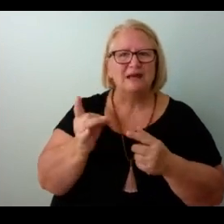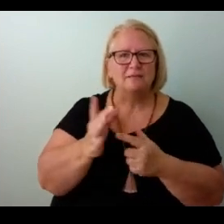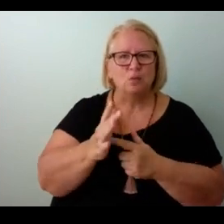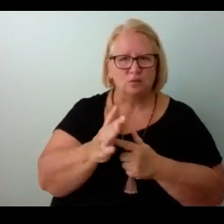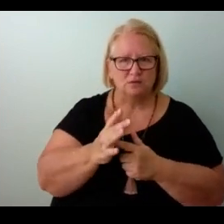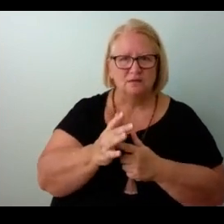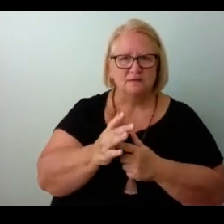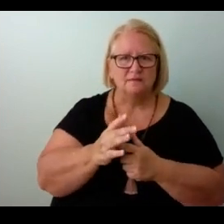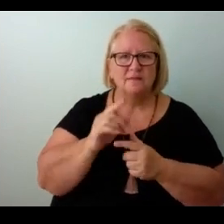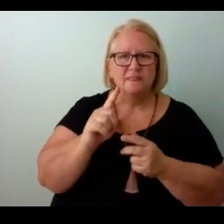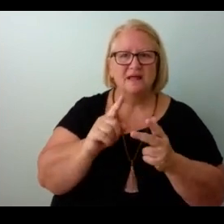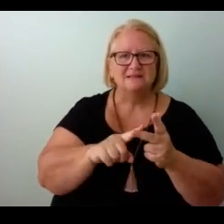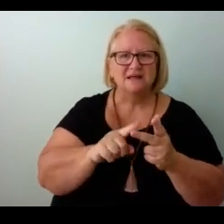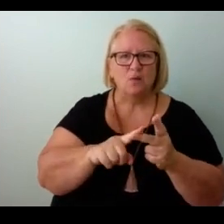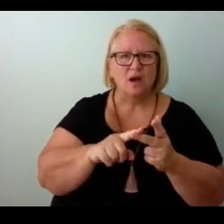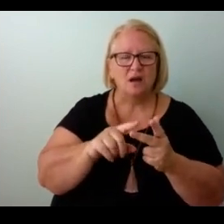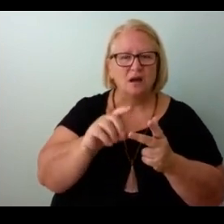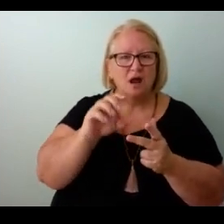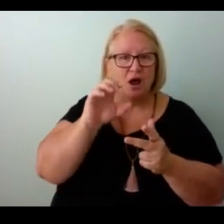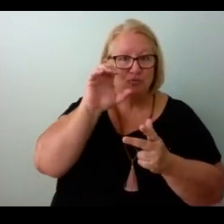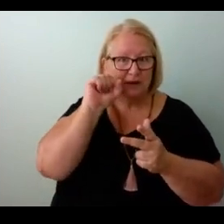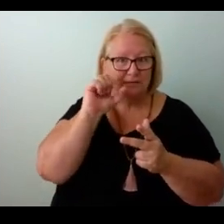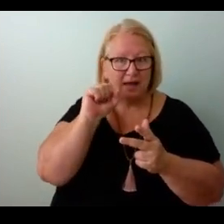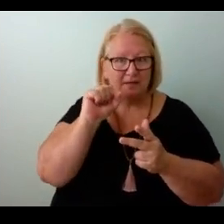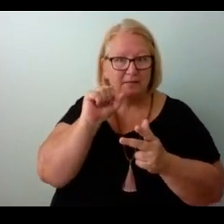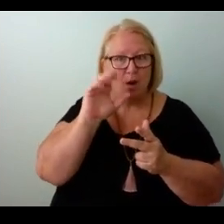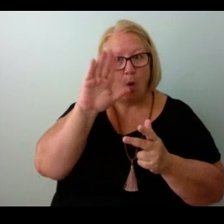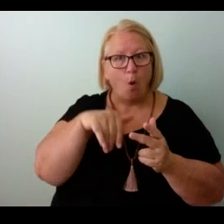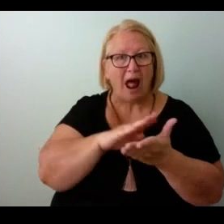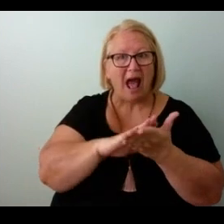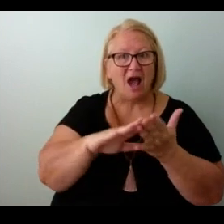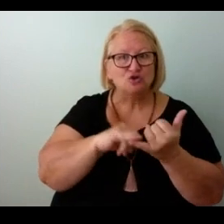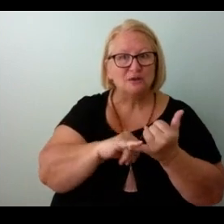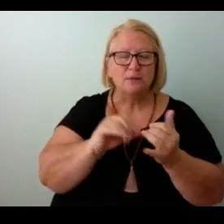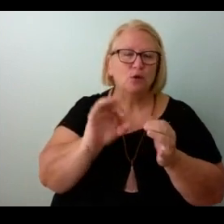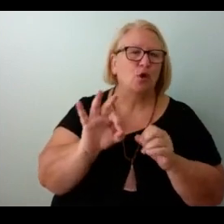The second one is remember all hardship is not the same.